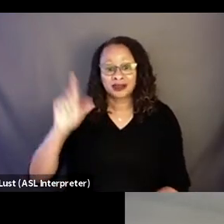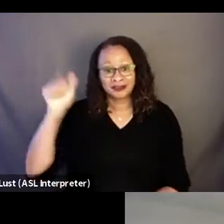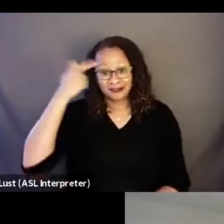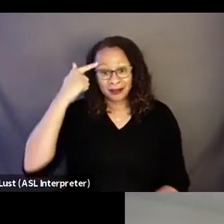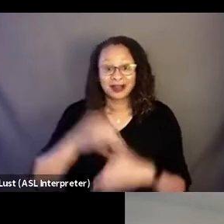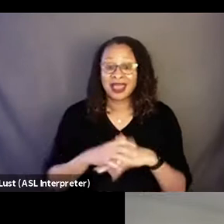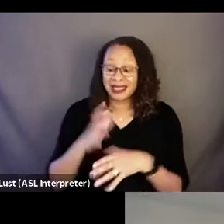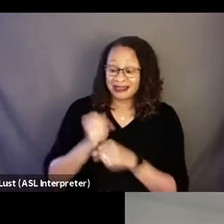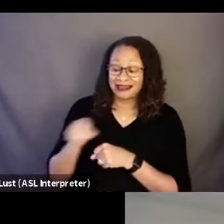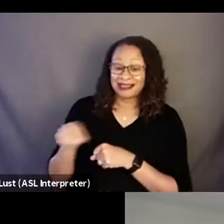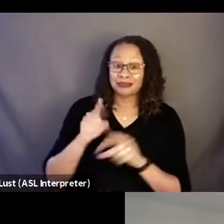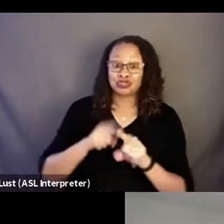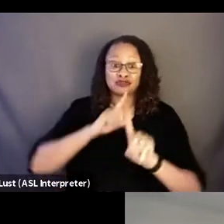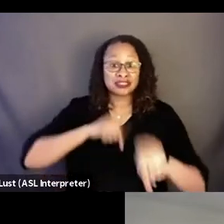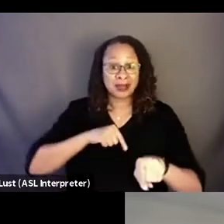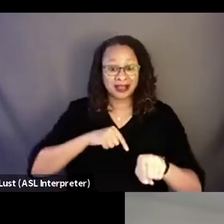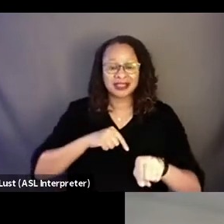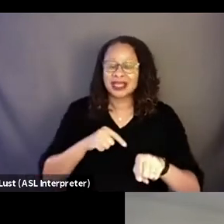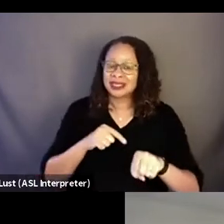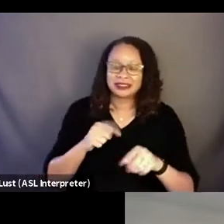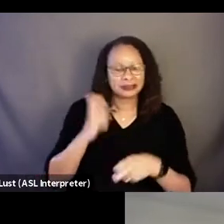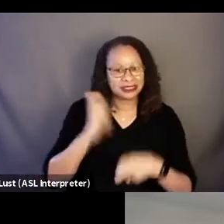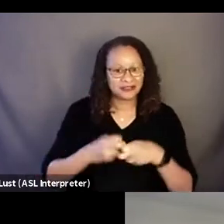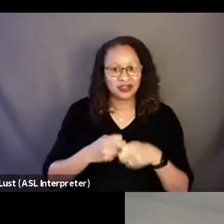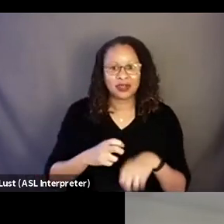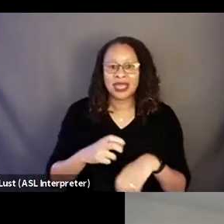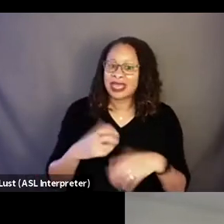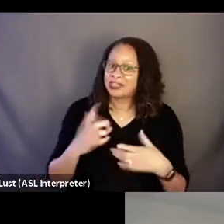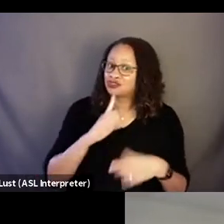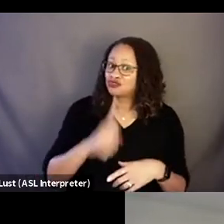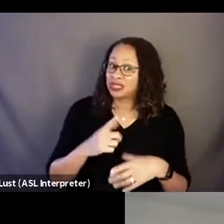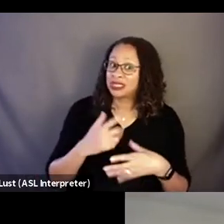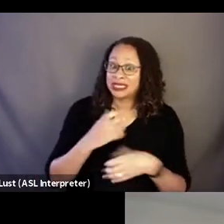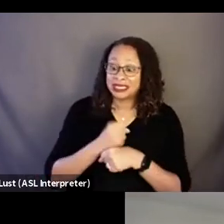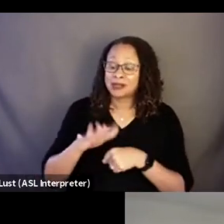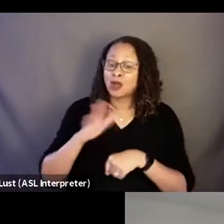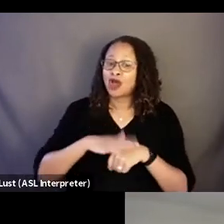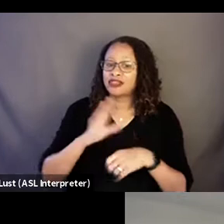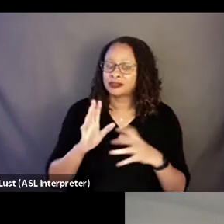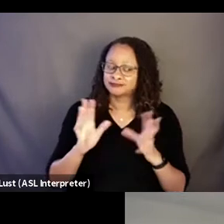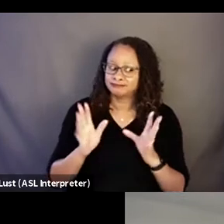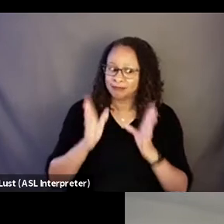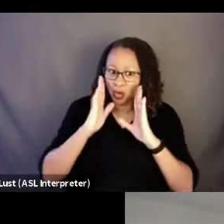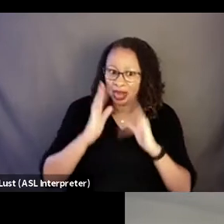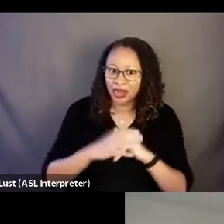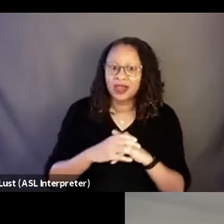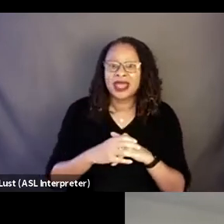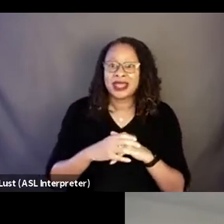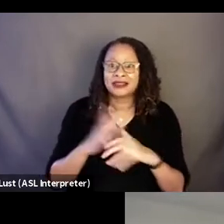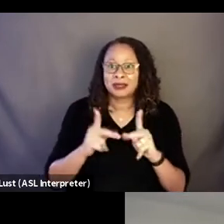and keeps them on their toes and keeps the people who are still in Russia, still doing this work, keeps them feeling